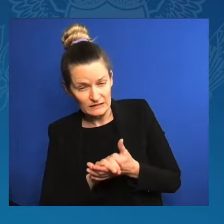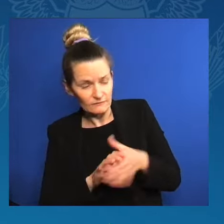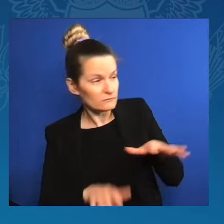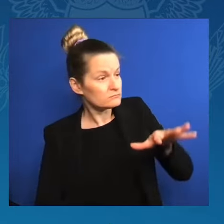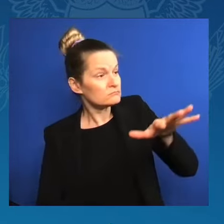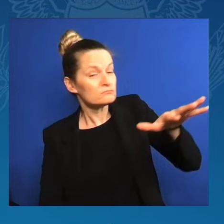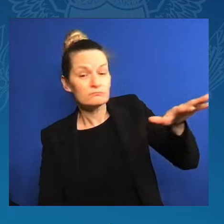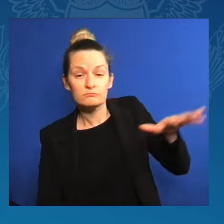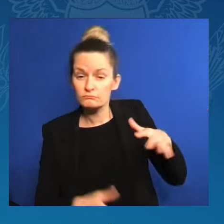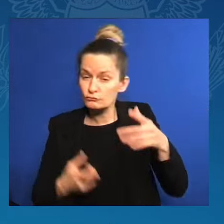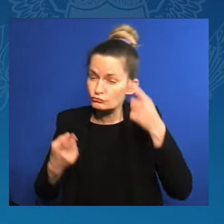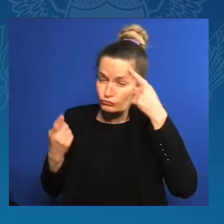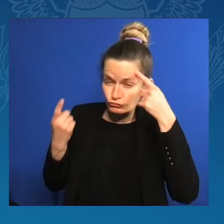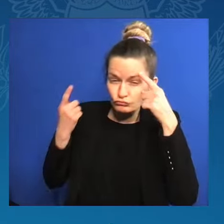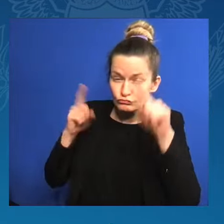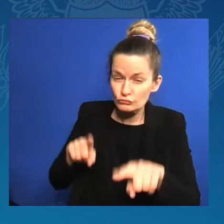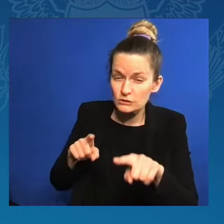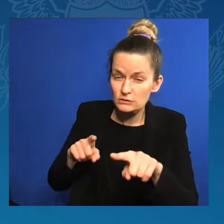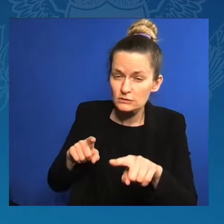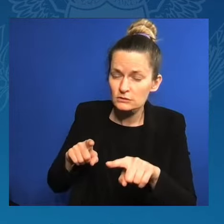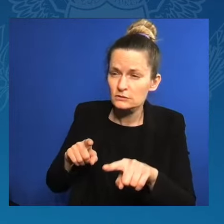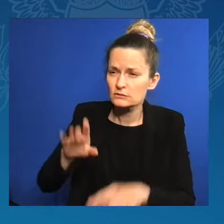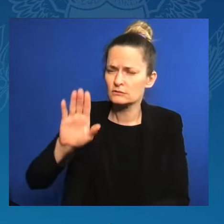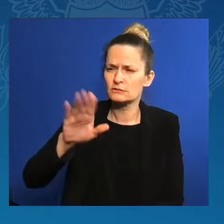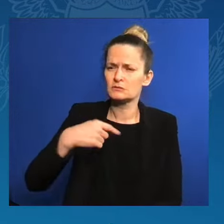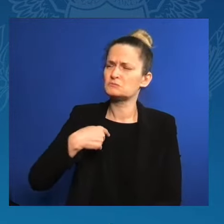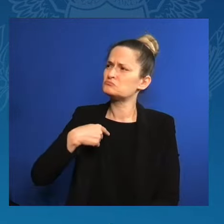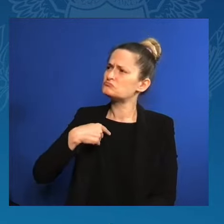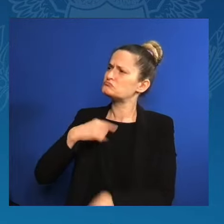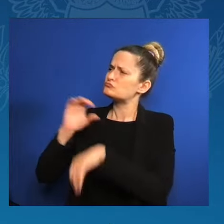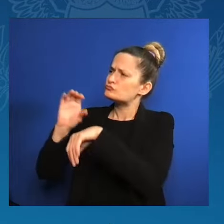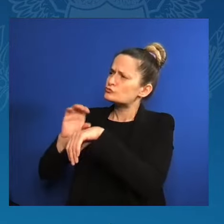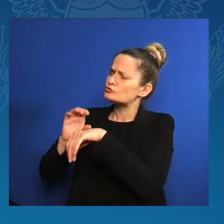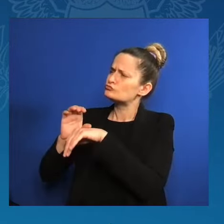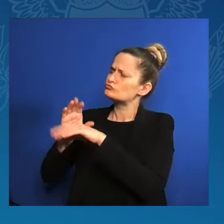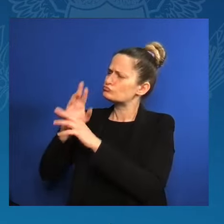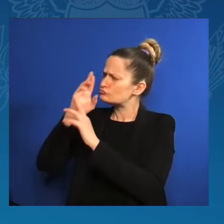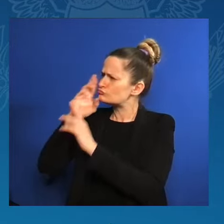or deeply held beliefs to agree the government